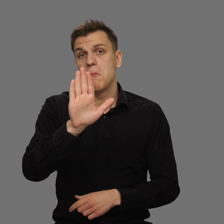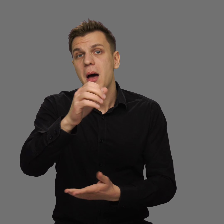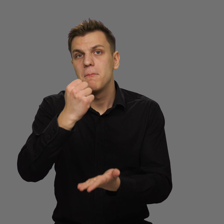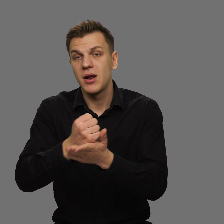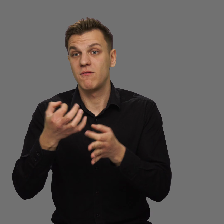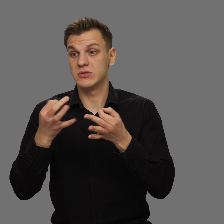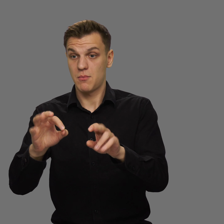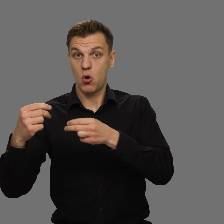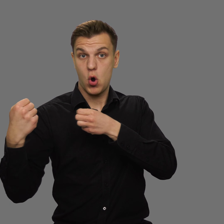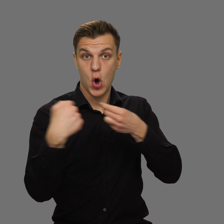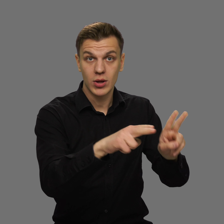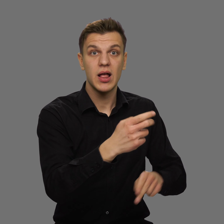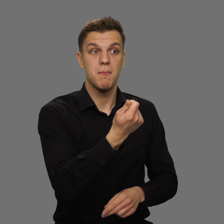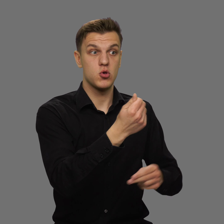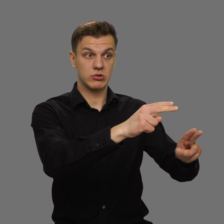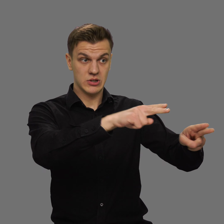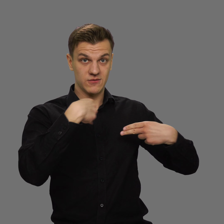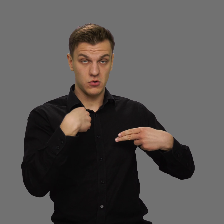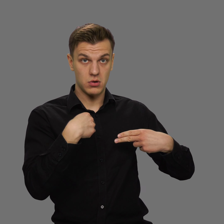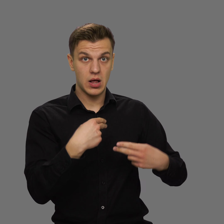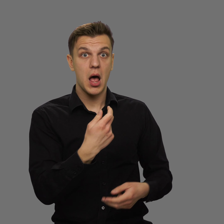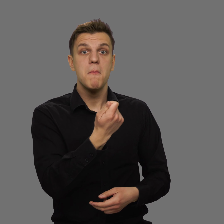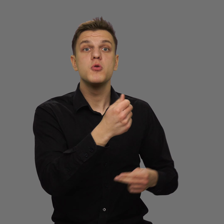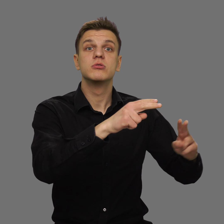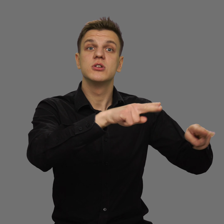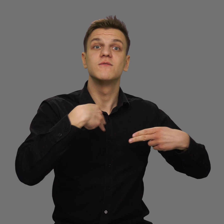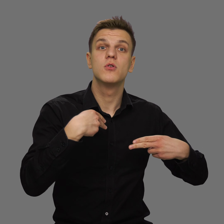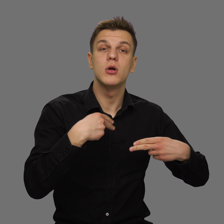you have the right to withdraw from the purchase vehicle and request a refund -